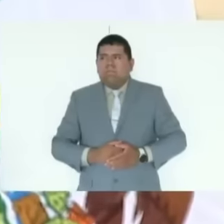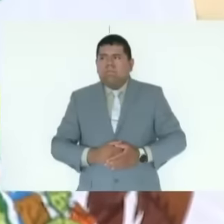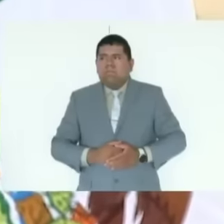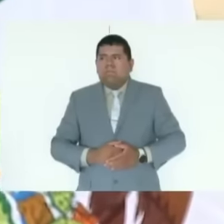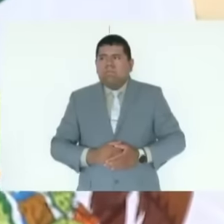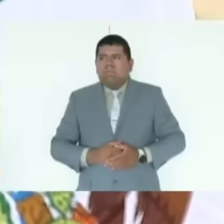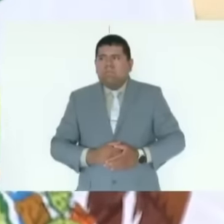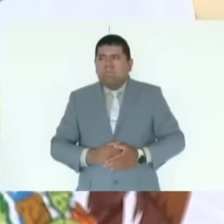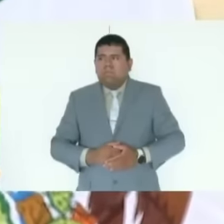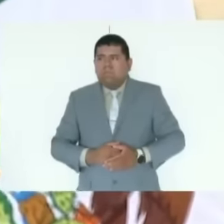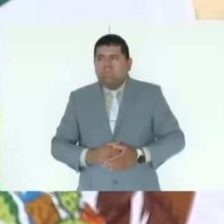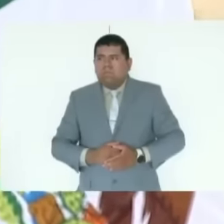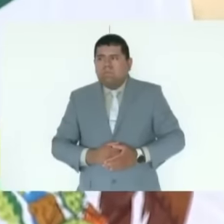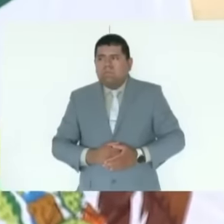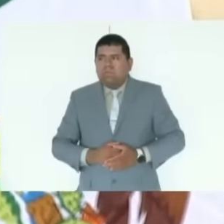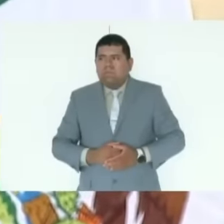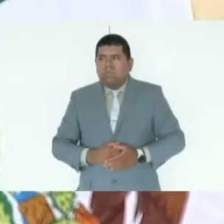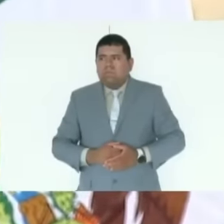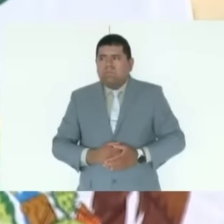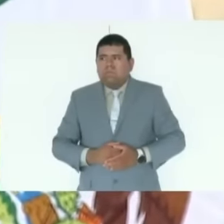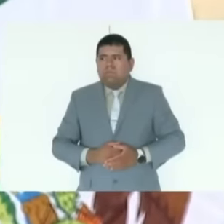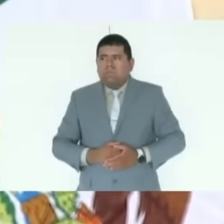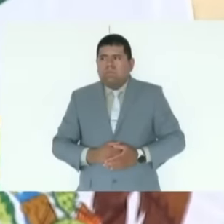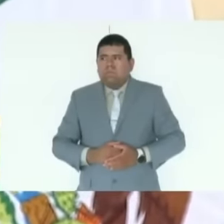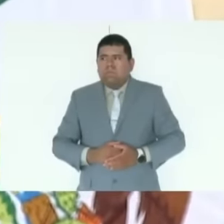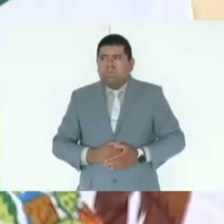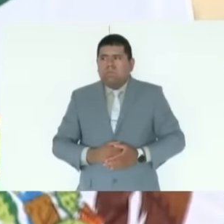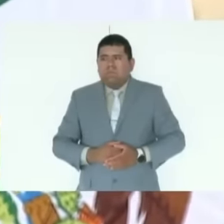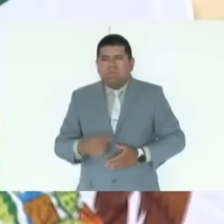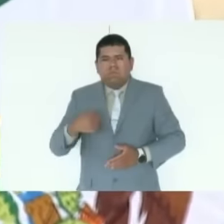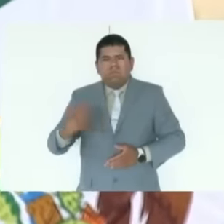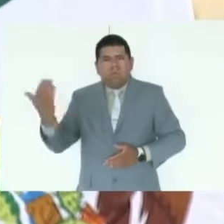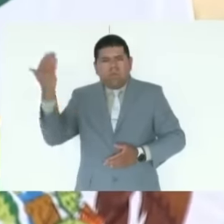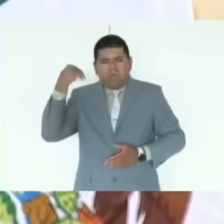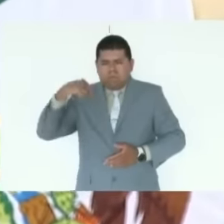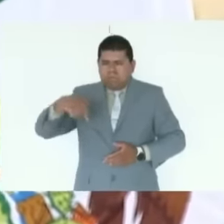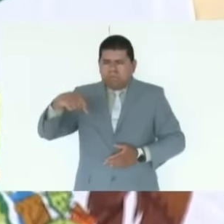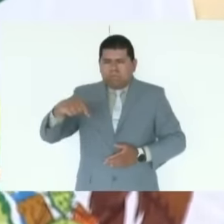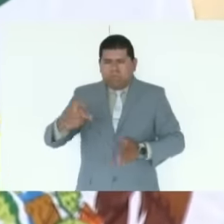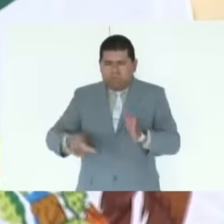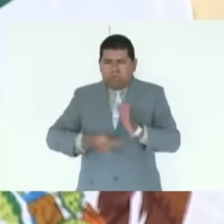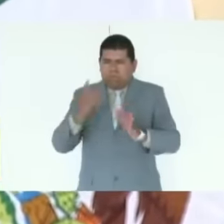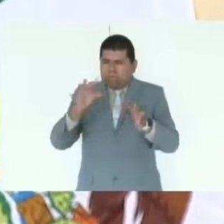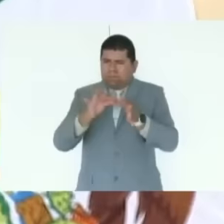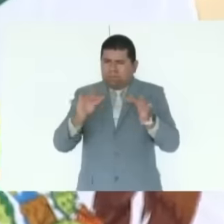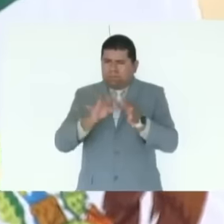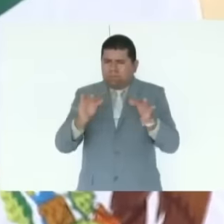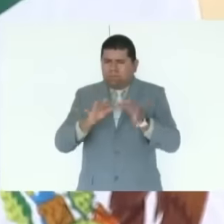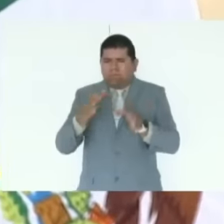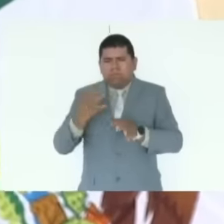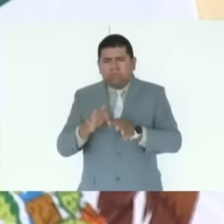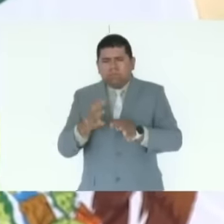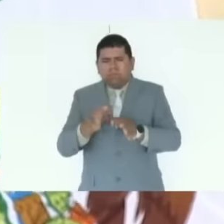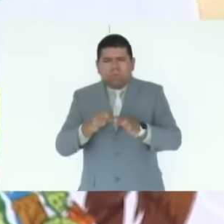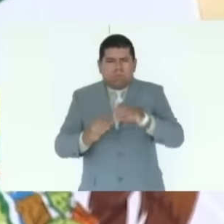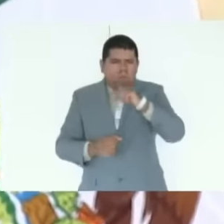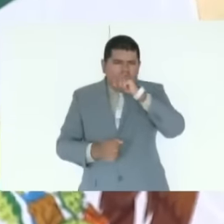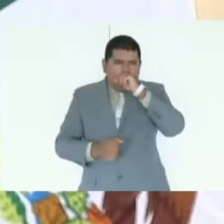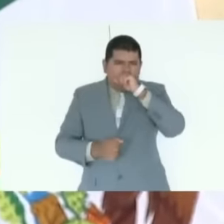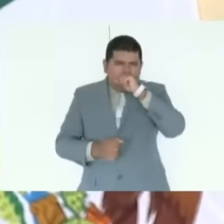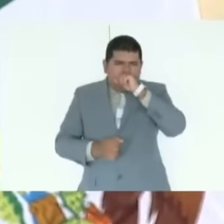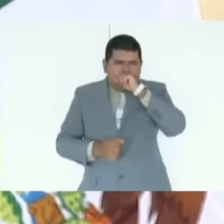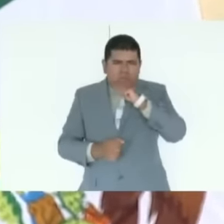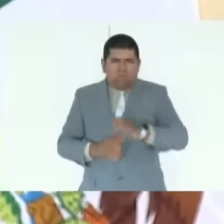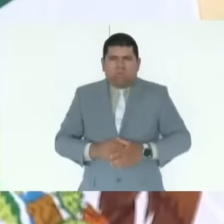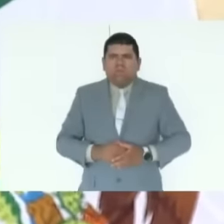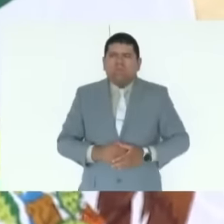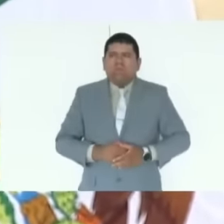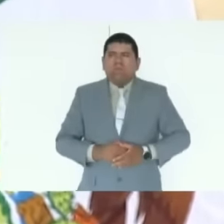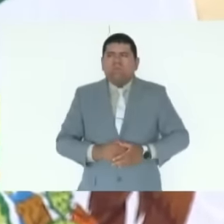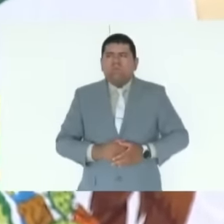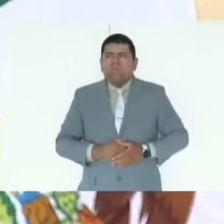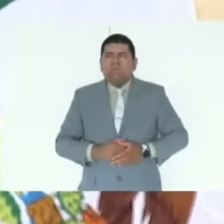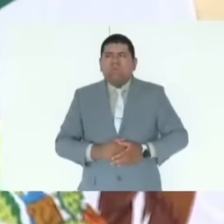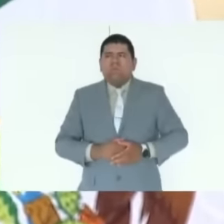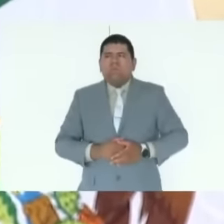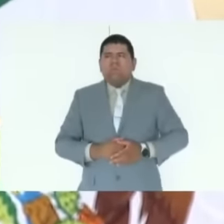, as I said here in the campaign and we are going to continue doing it, we carry